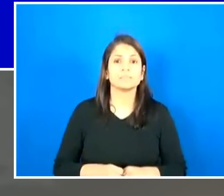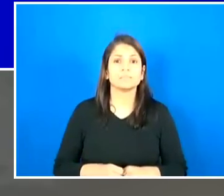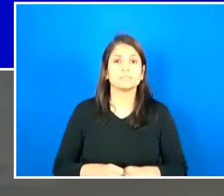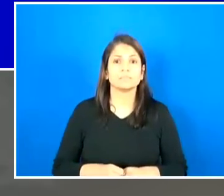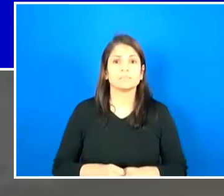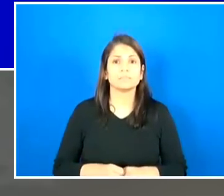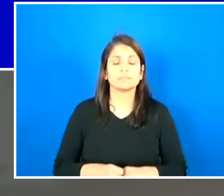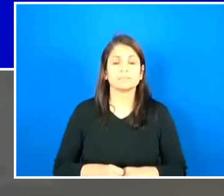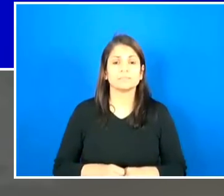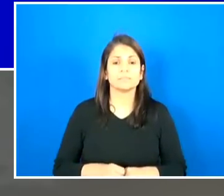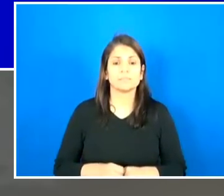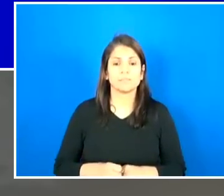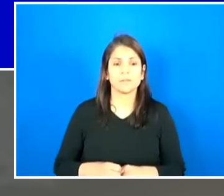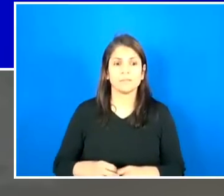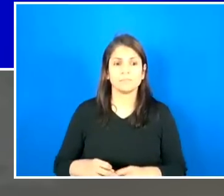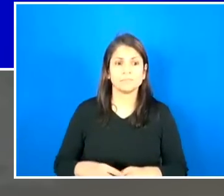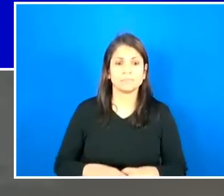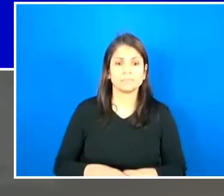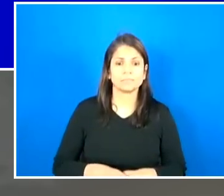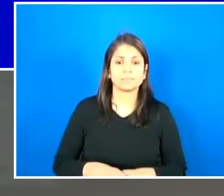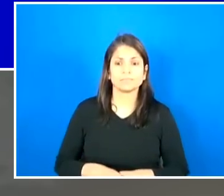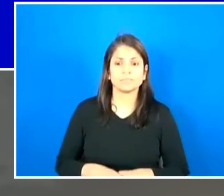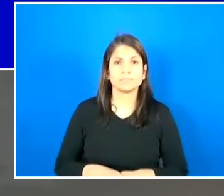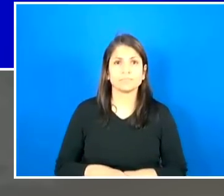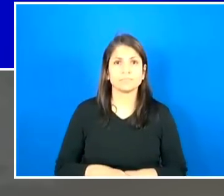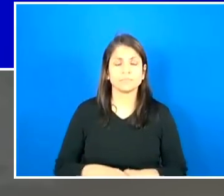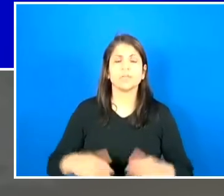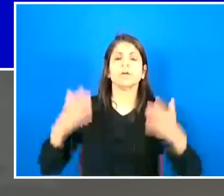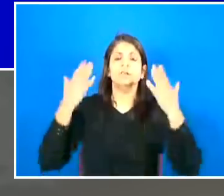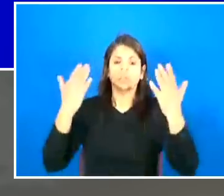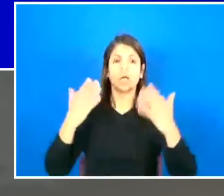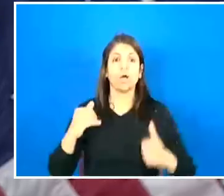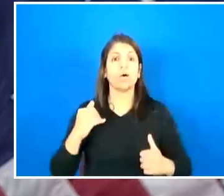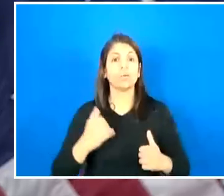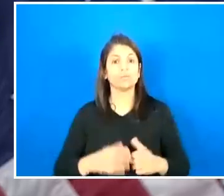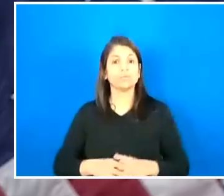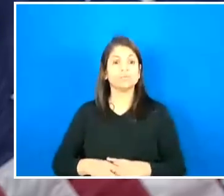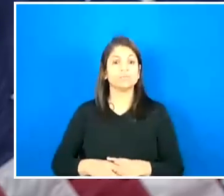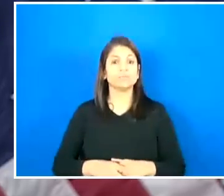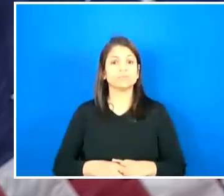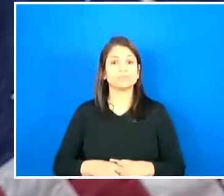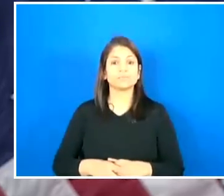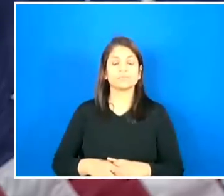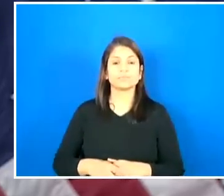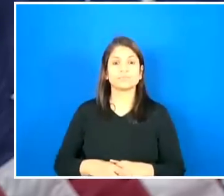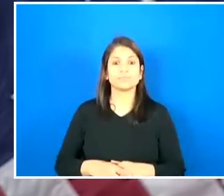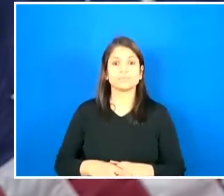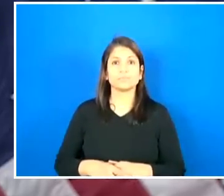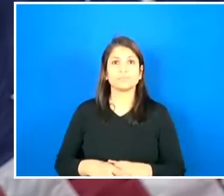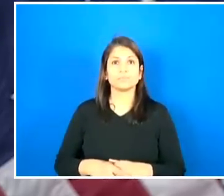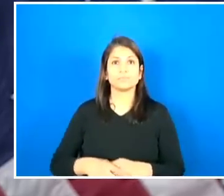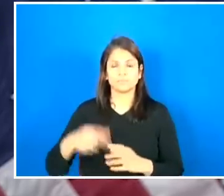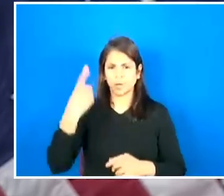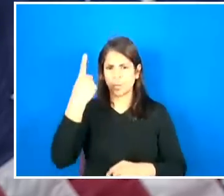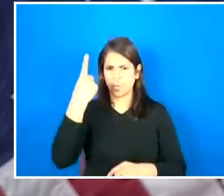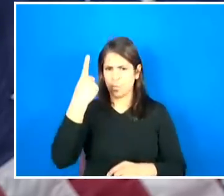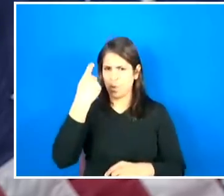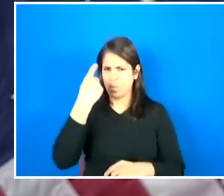SINGLE DAY AND THAT'S WHAT WE NEED. SO I'M GOING TO